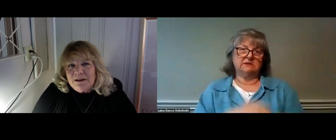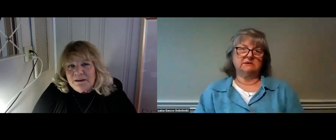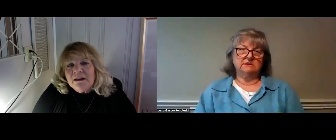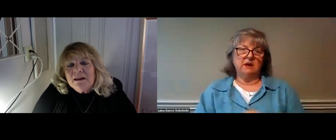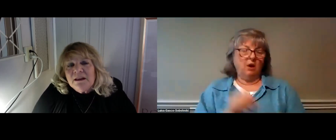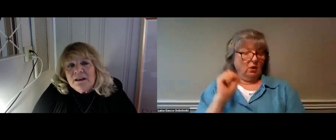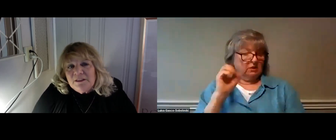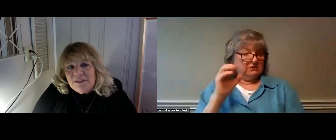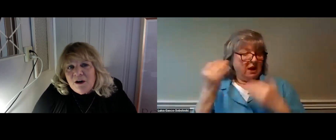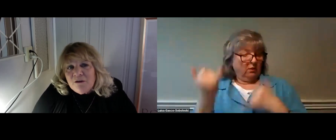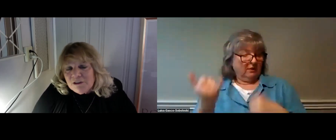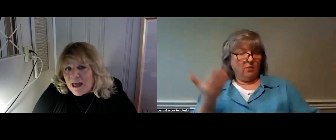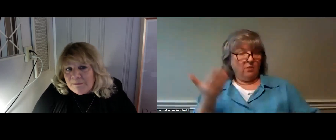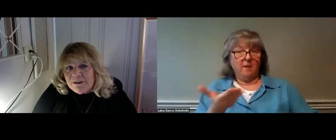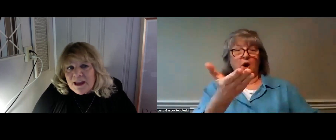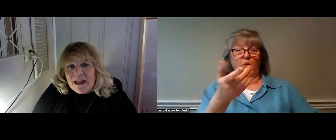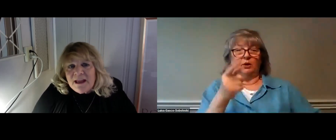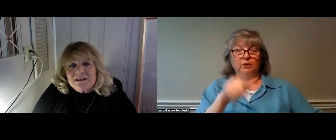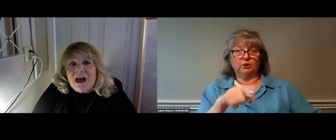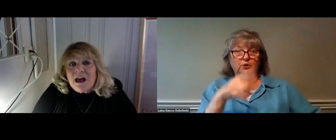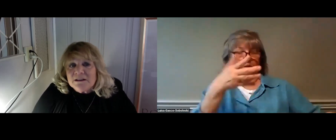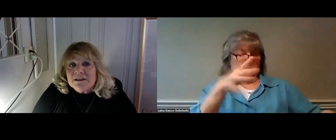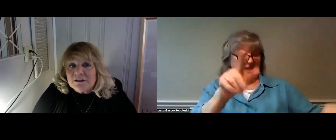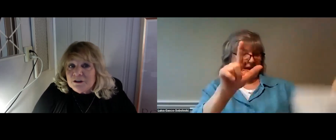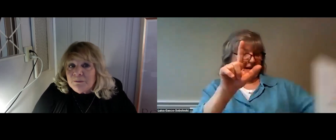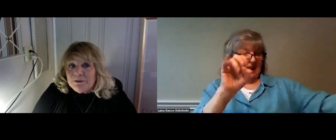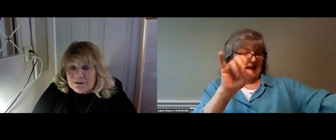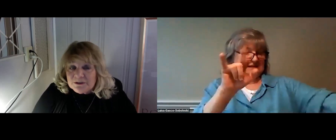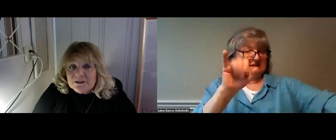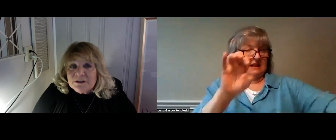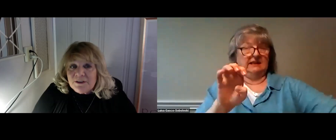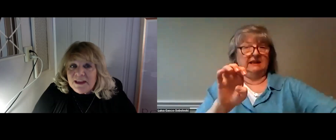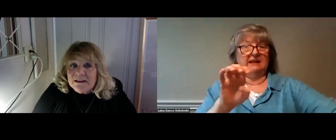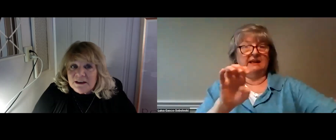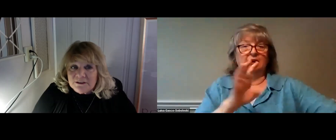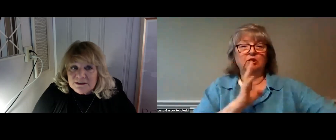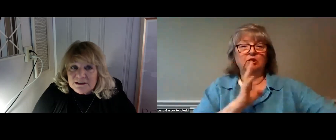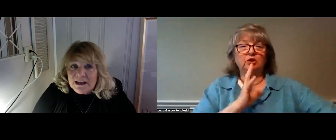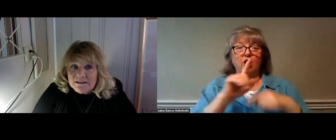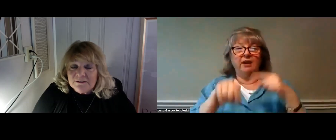they overlap their hands on to the interpreters so they can understand.